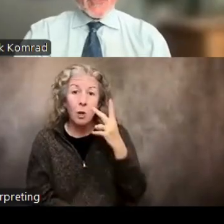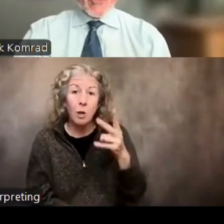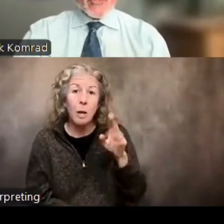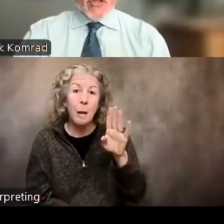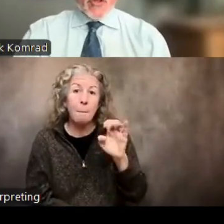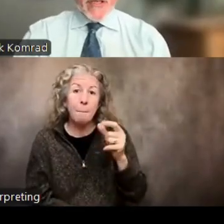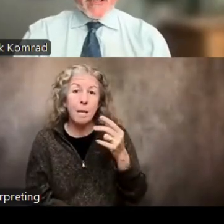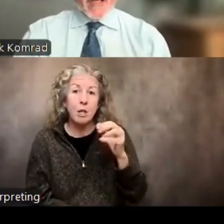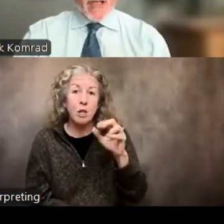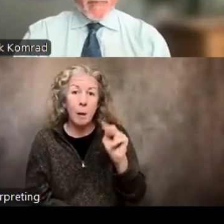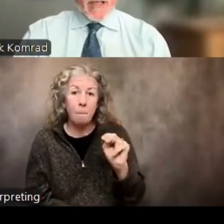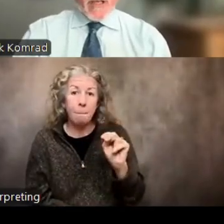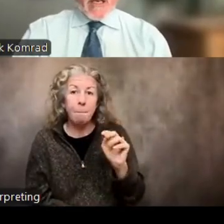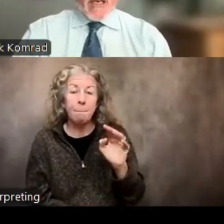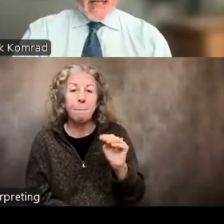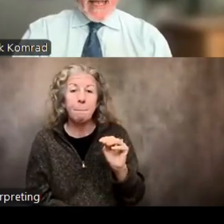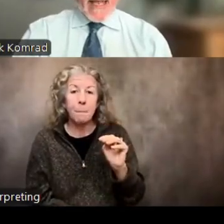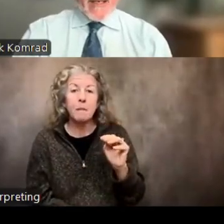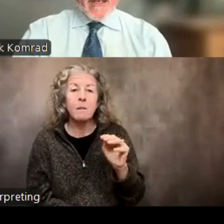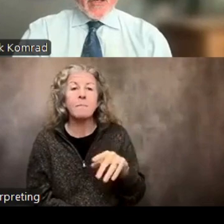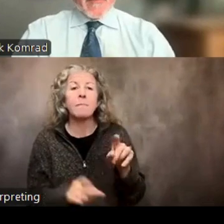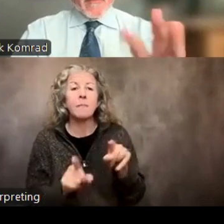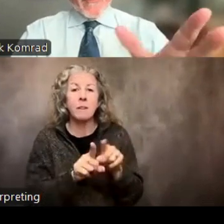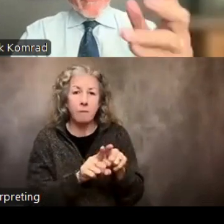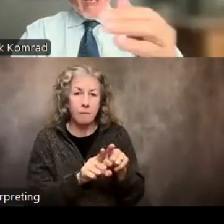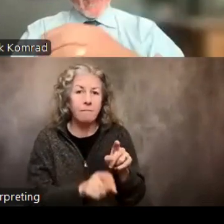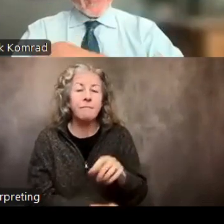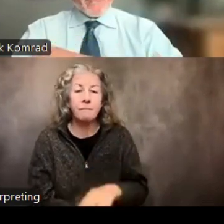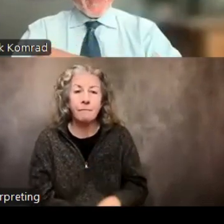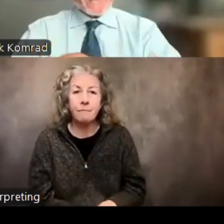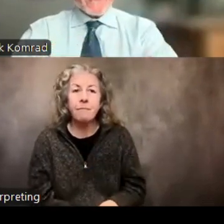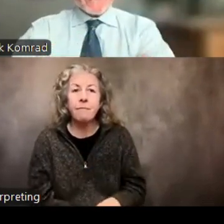also joined this club, and remember the 500 plus percent?